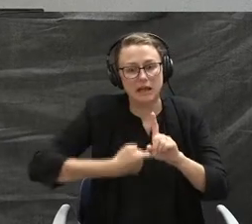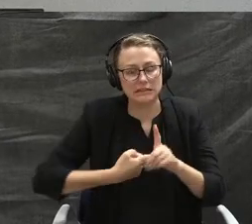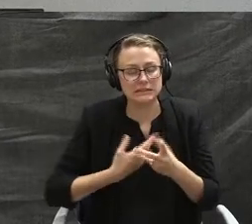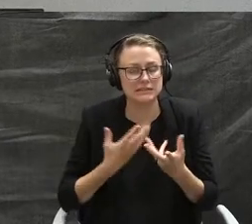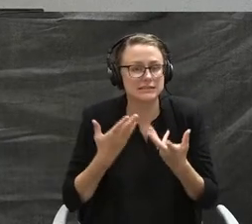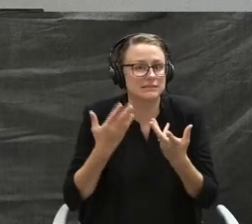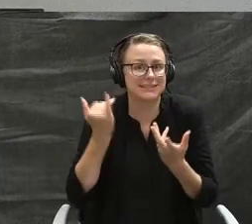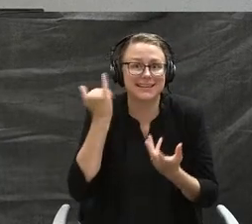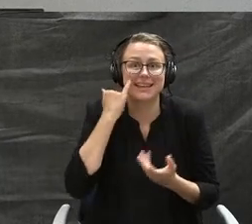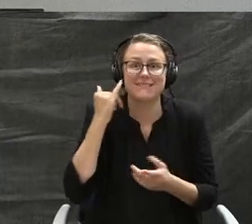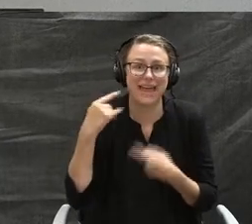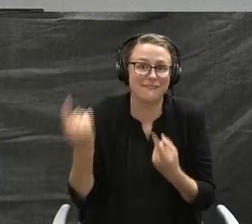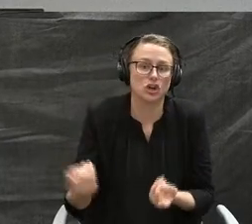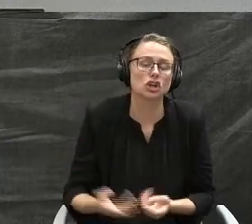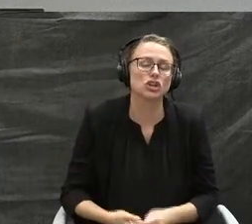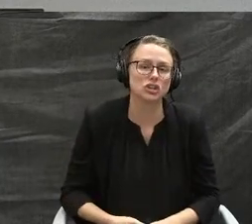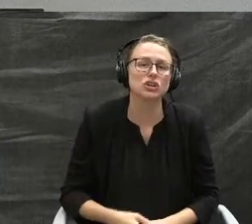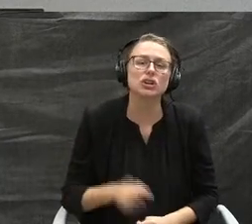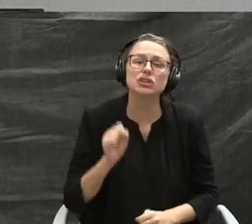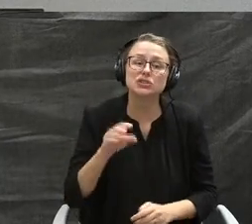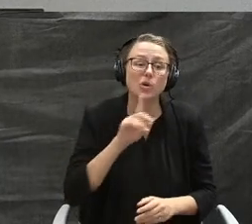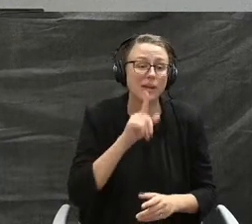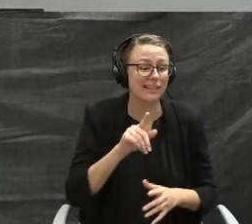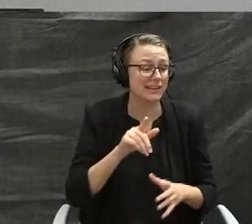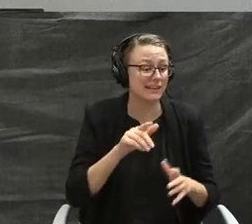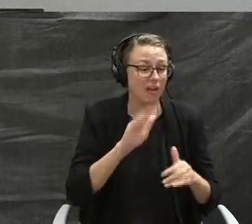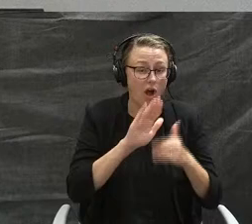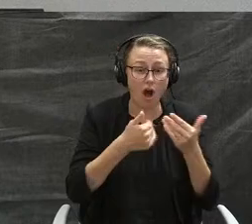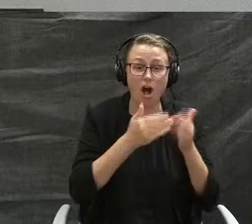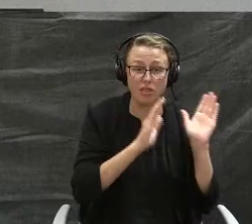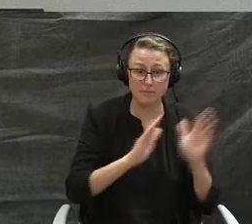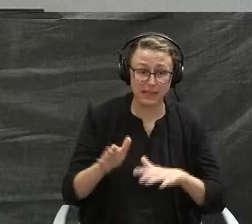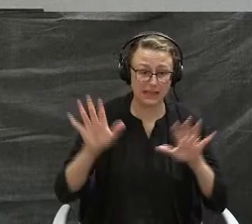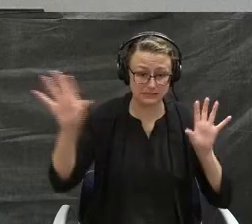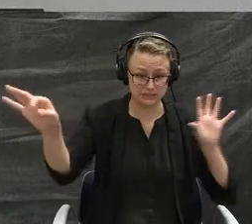other plans that made sense, and we've modified quite a bit of